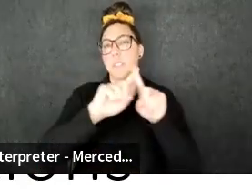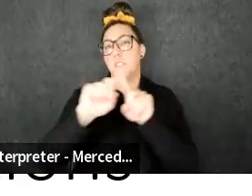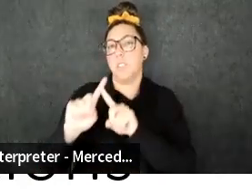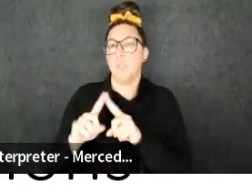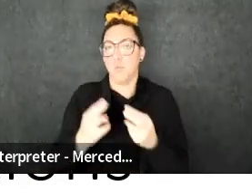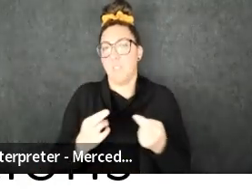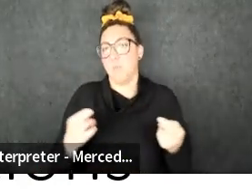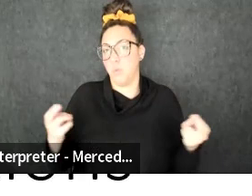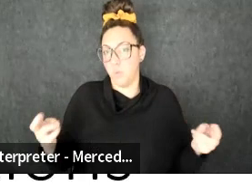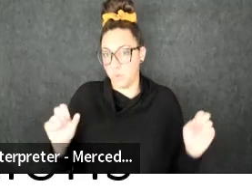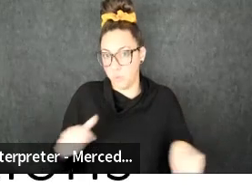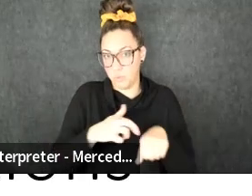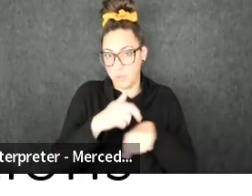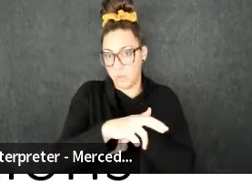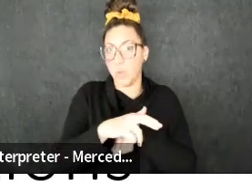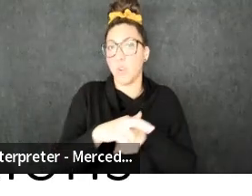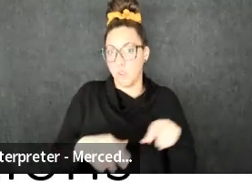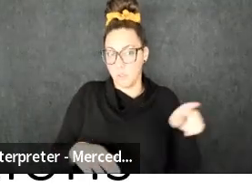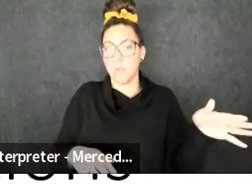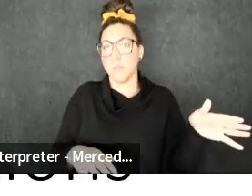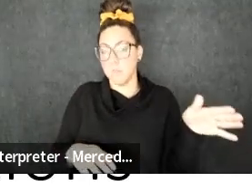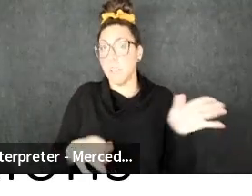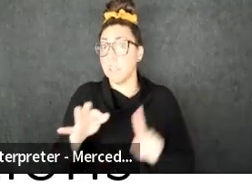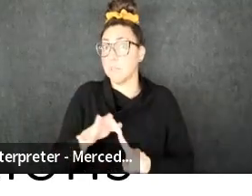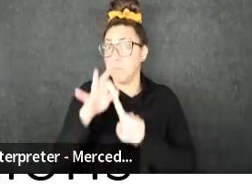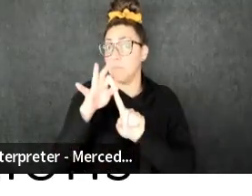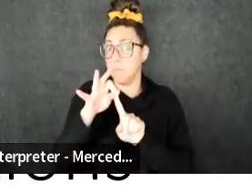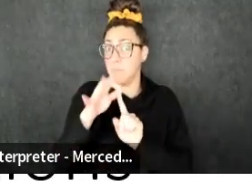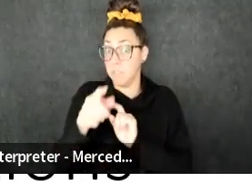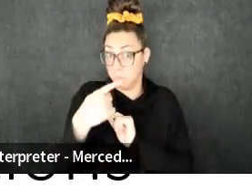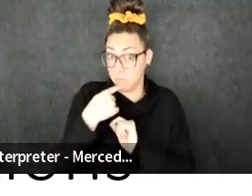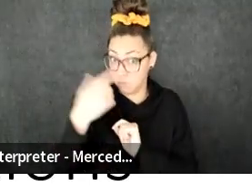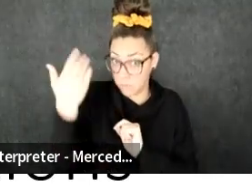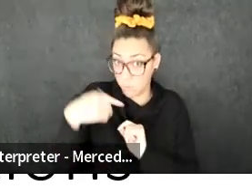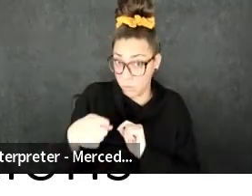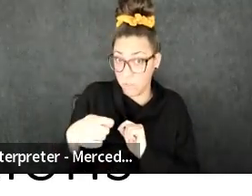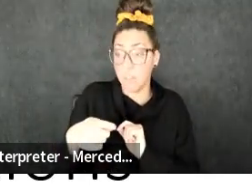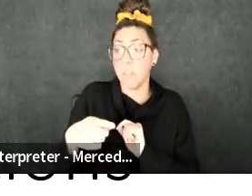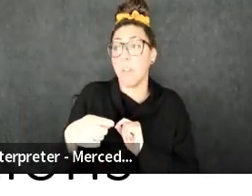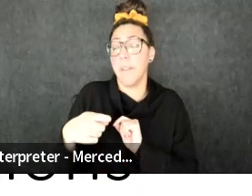our students to, especially if that's you know, like you said earlier, too,